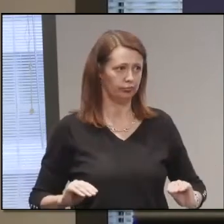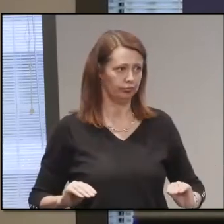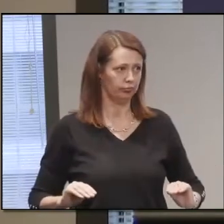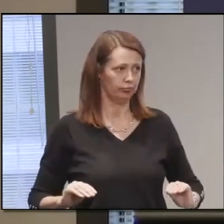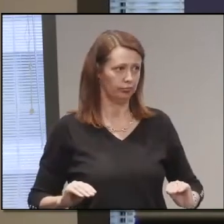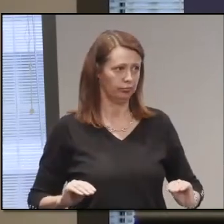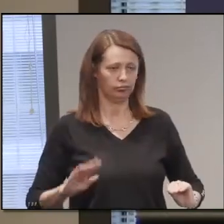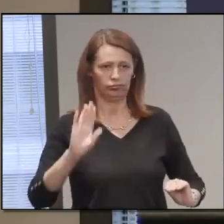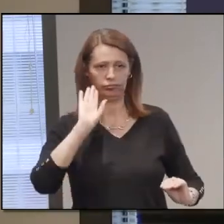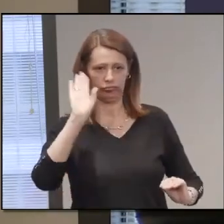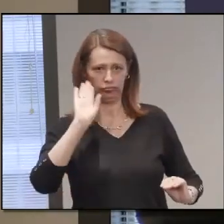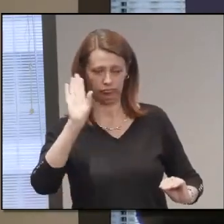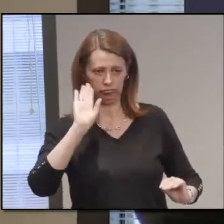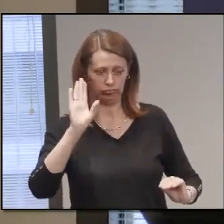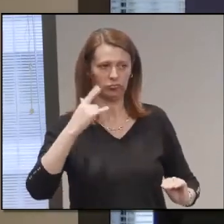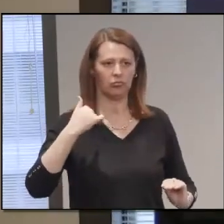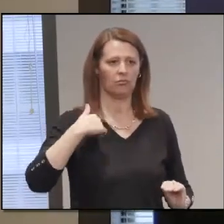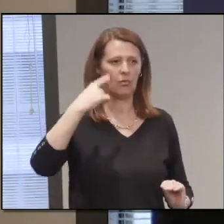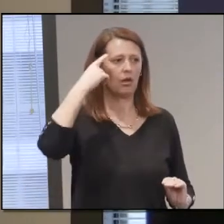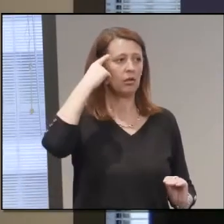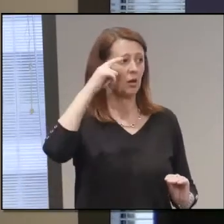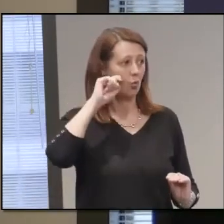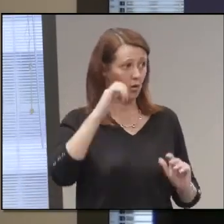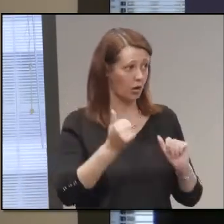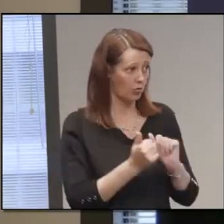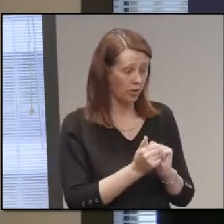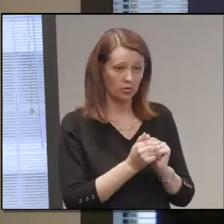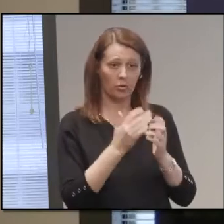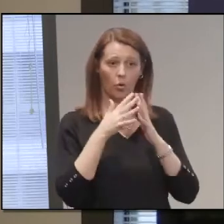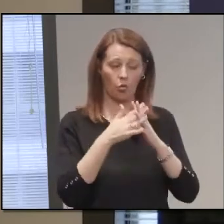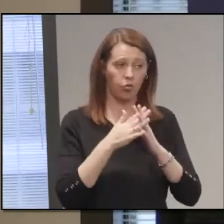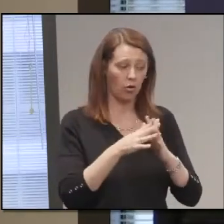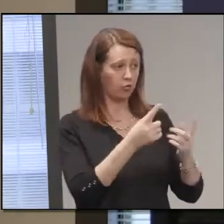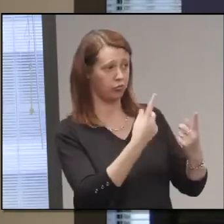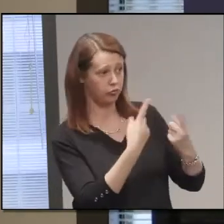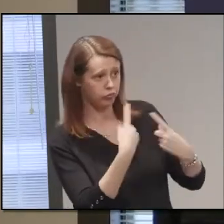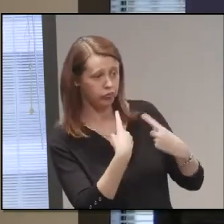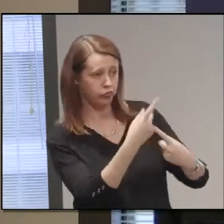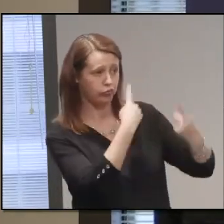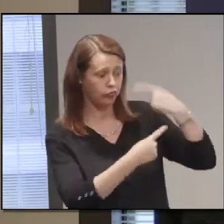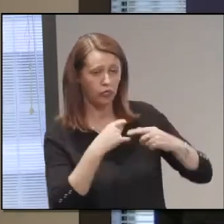seminar. I think you'll agree that it's been very informative. I've certainly, I think it's